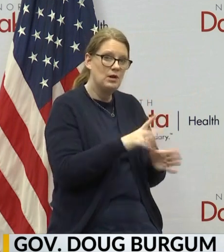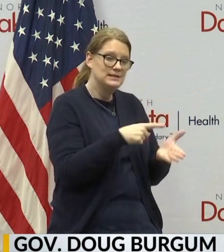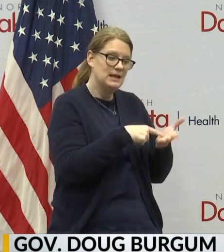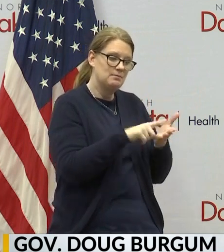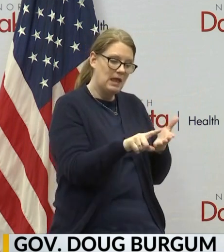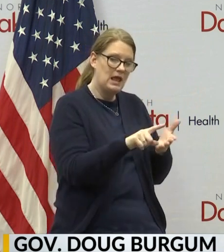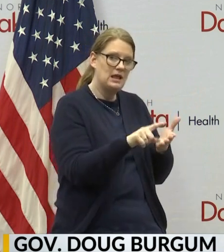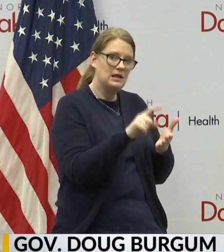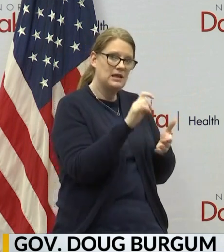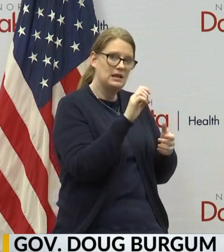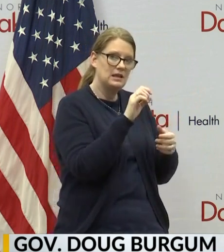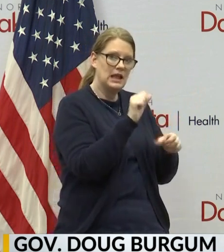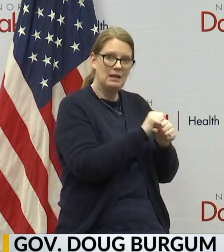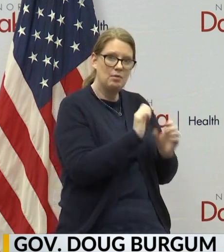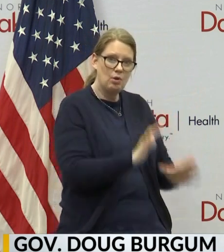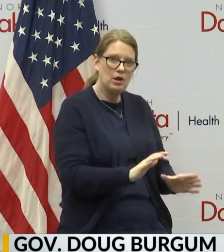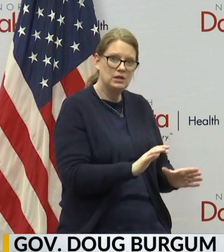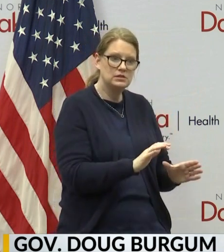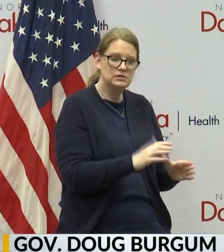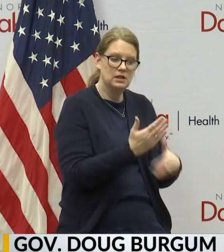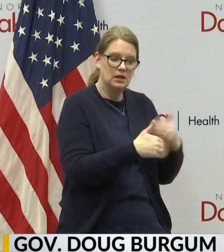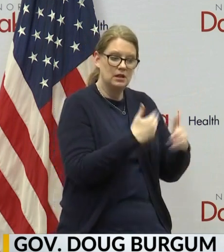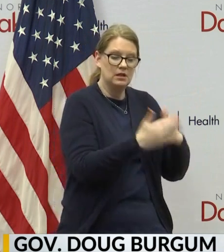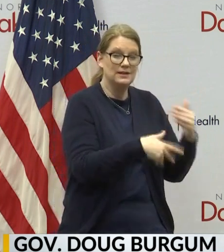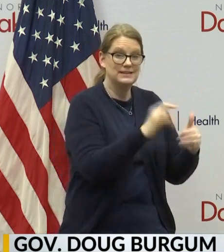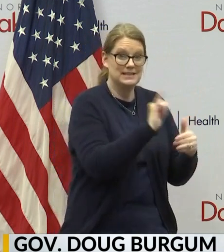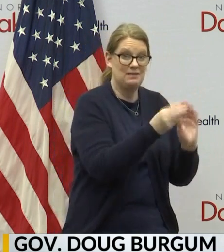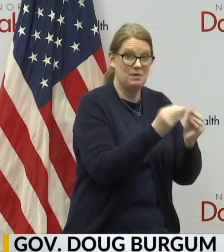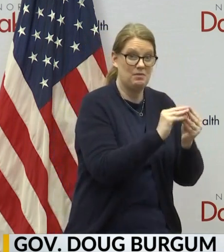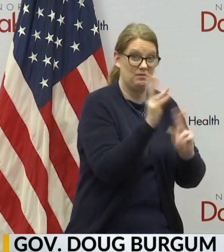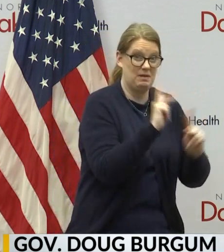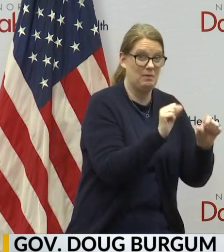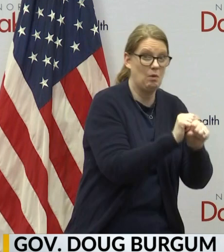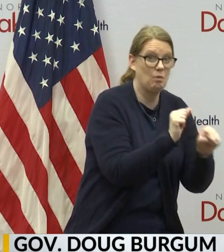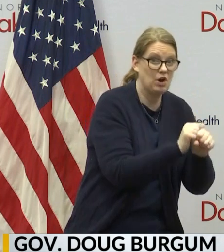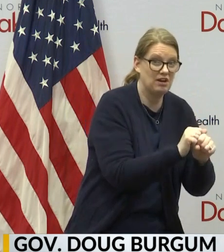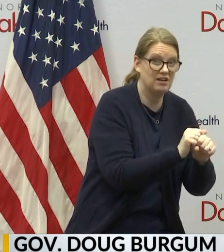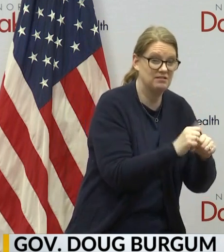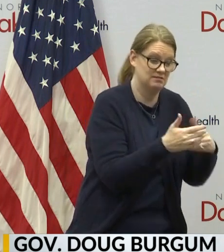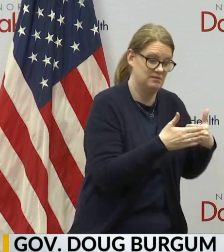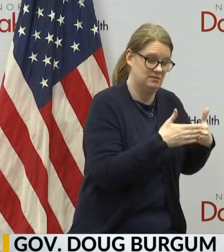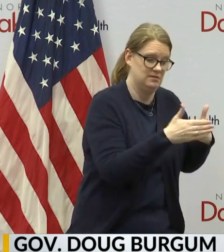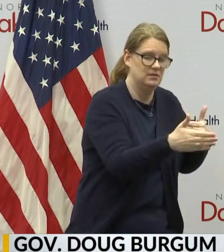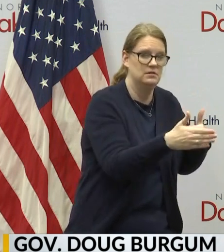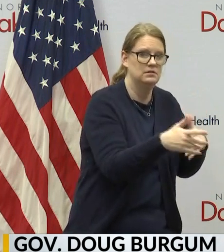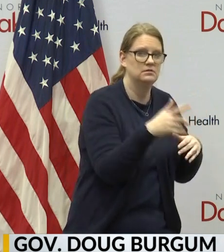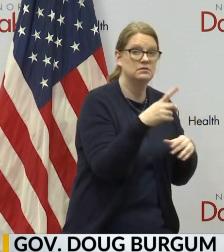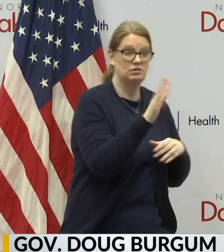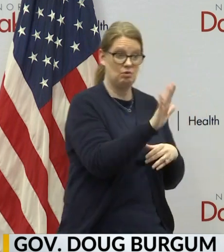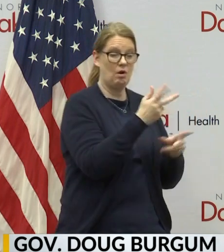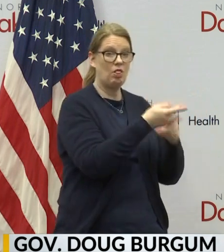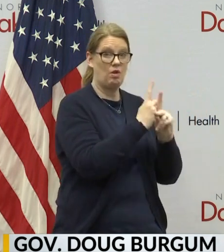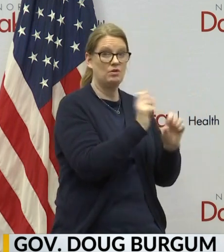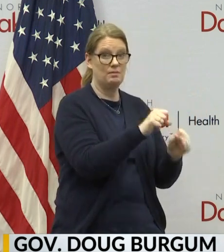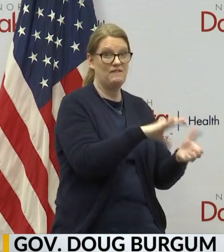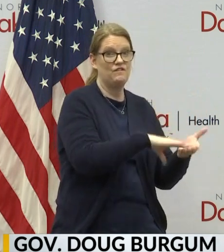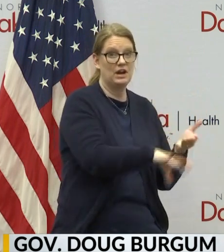SO IF YOU'RE A SMALL BUSINESS, YOU CAN GET A LOAN AND THE REQUIREMENT IS AS LONG AS YOU KEEP YOUR EMPLOYEES AND PAY YOUR EMPLOYEES COMING OUT OF THE BACK